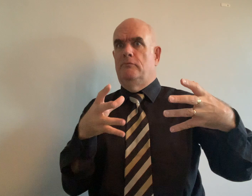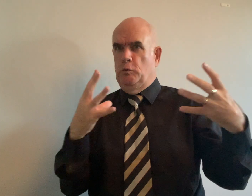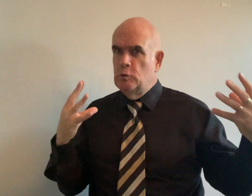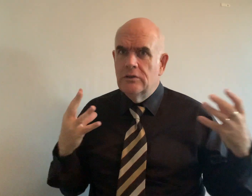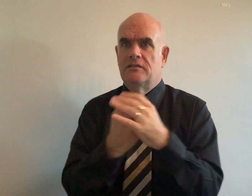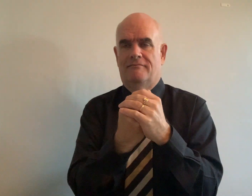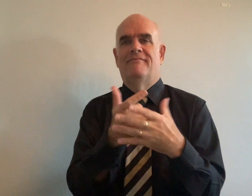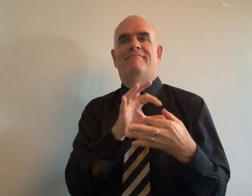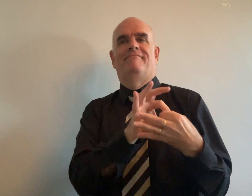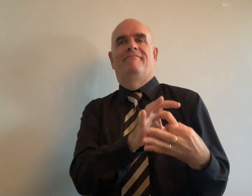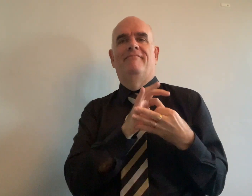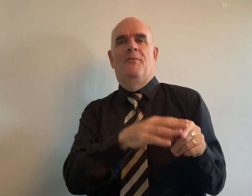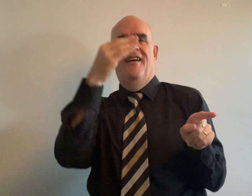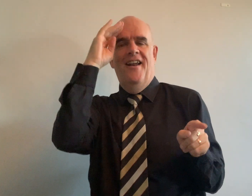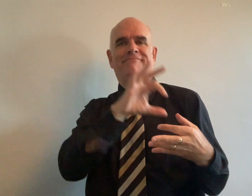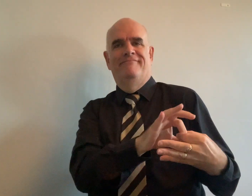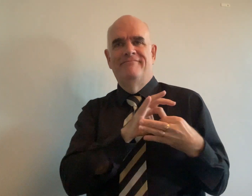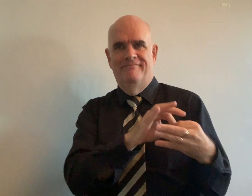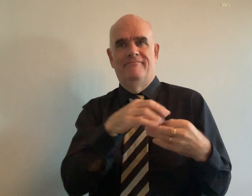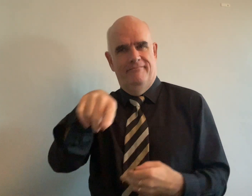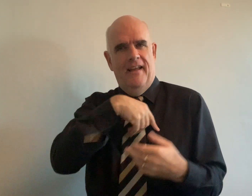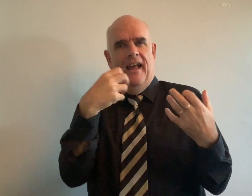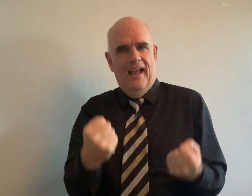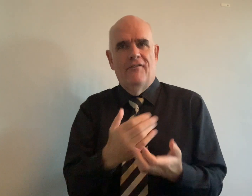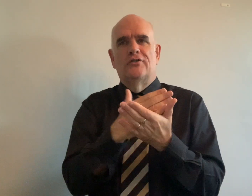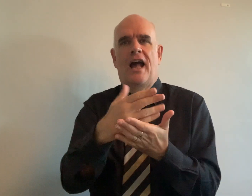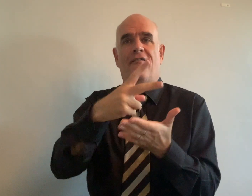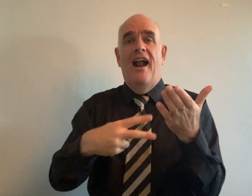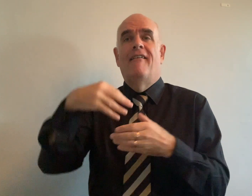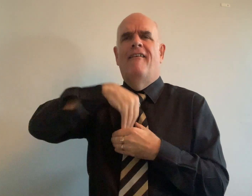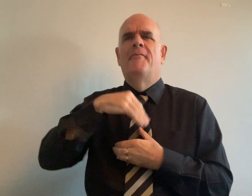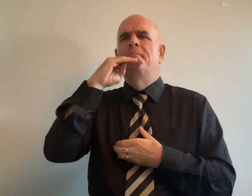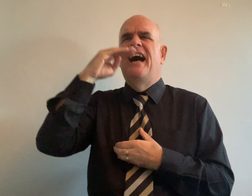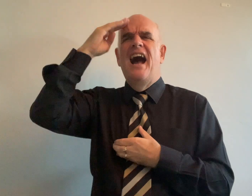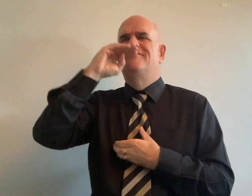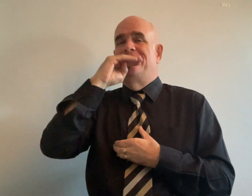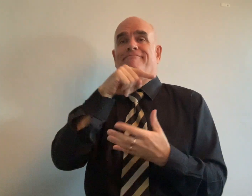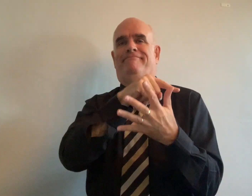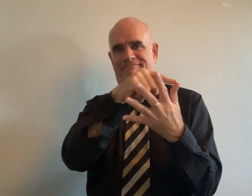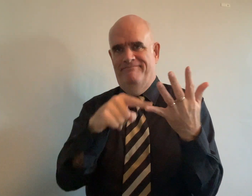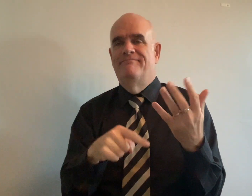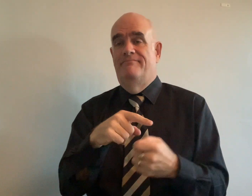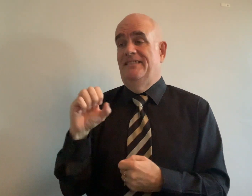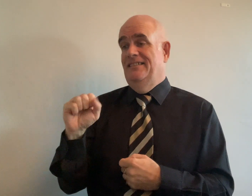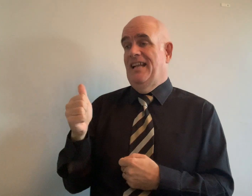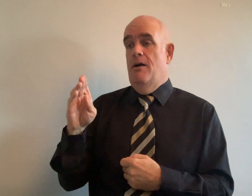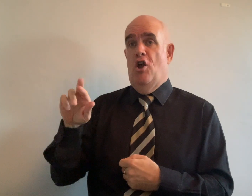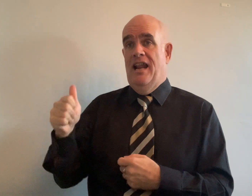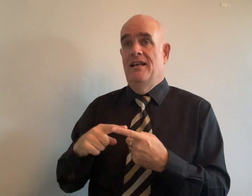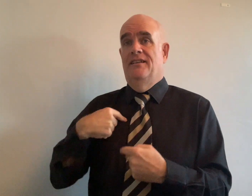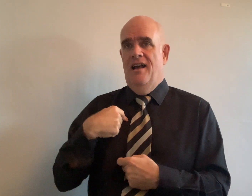is a community united by its roots to Ireland but also by these shared values that our Irishness embodies.